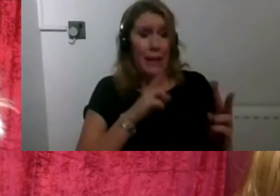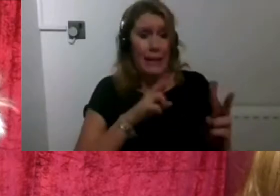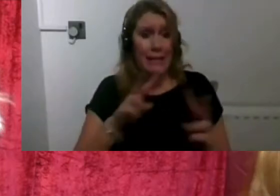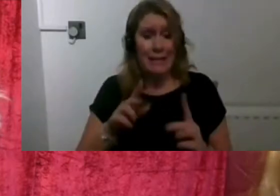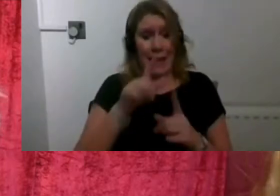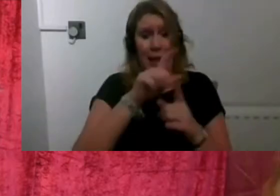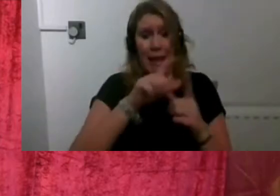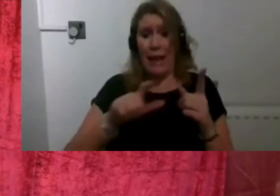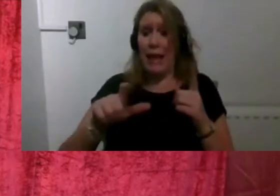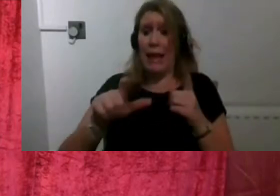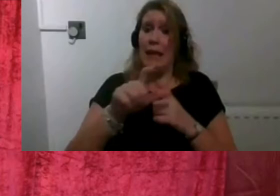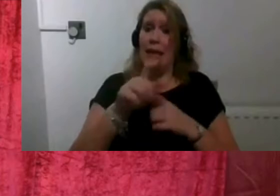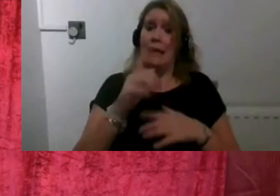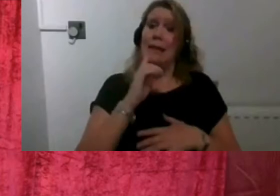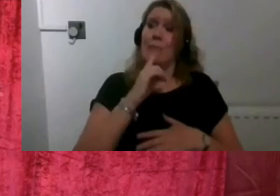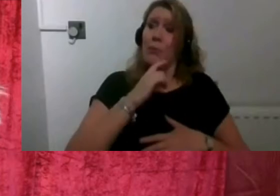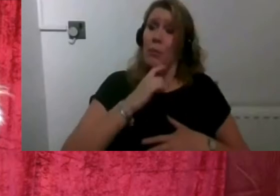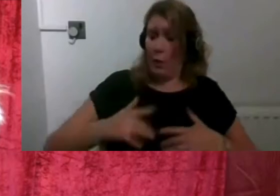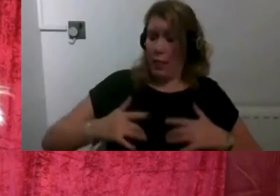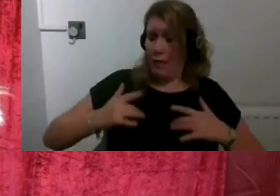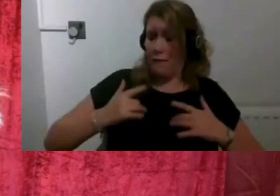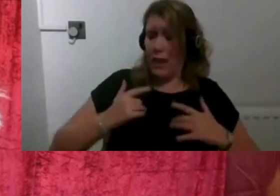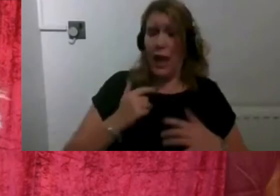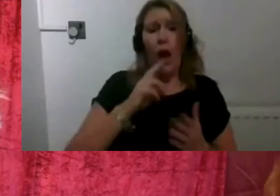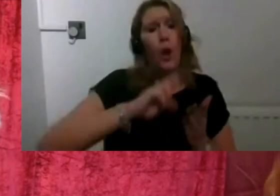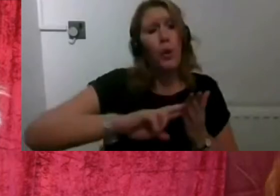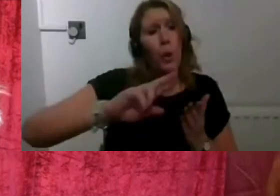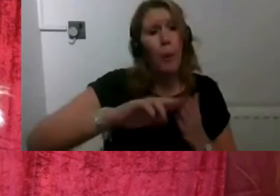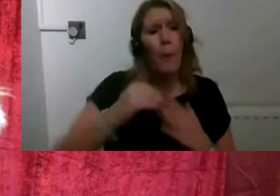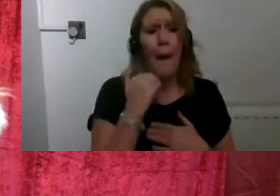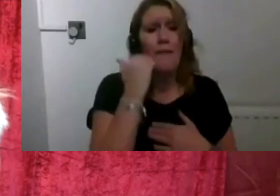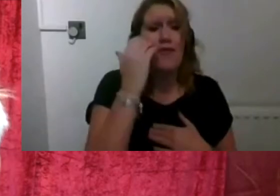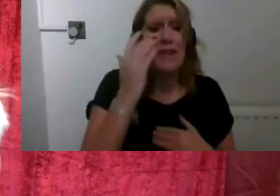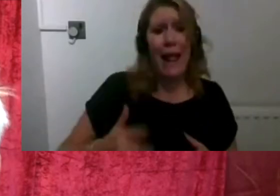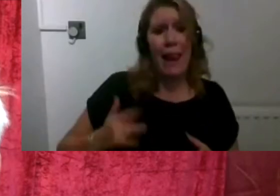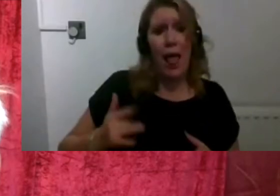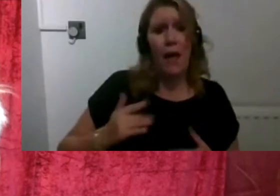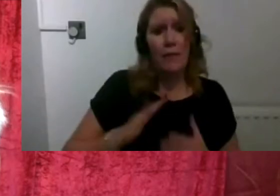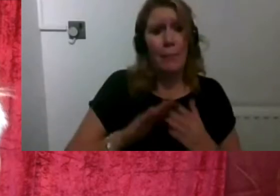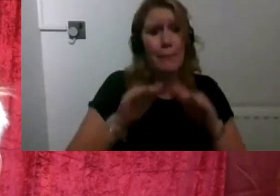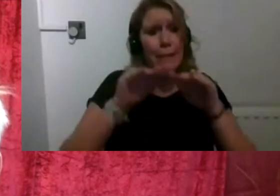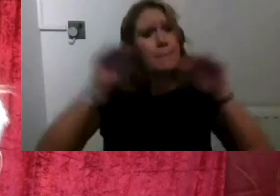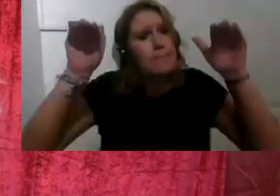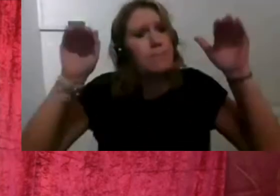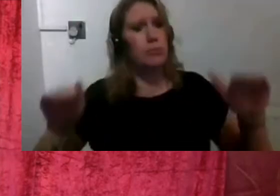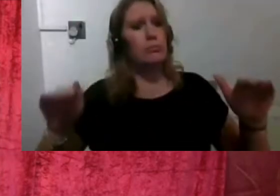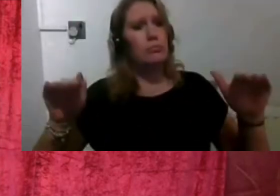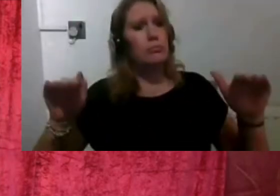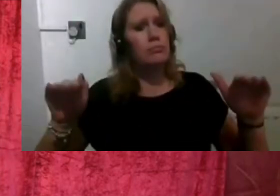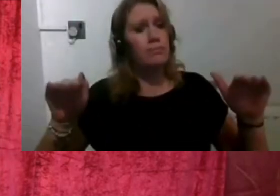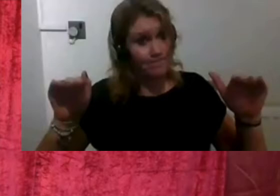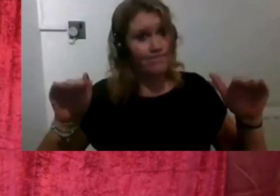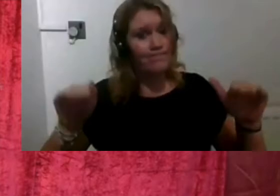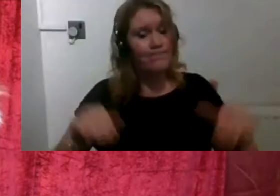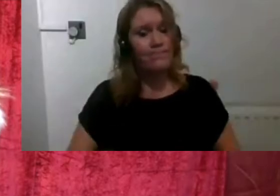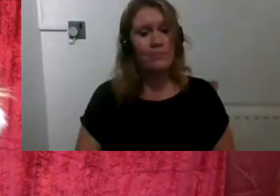Living everyday lives Then the extraordinary will dissipate And the mundane be realised